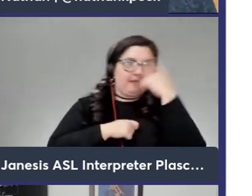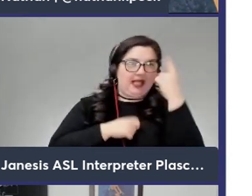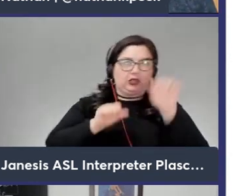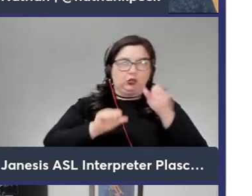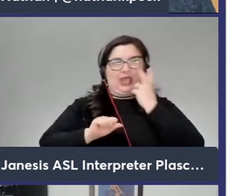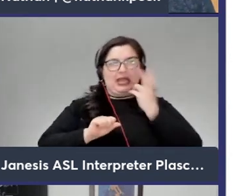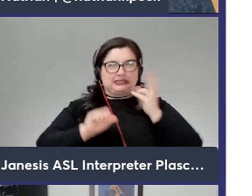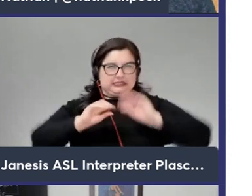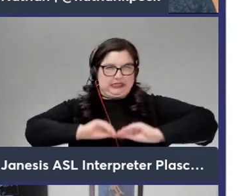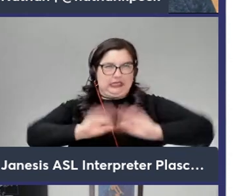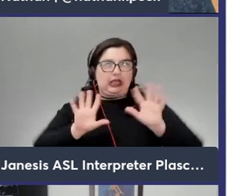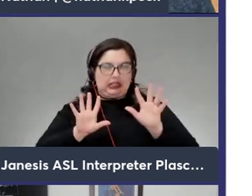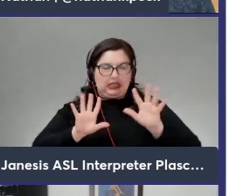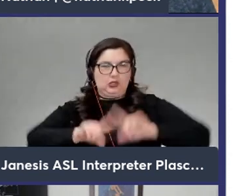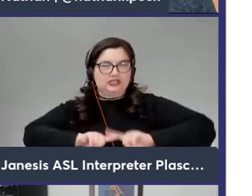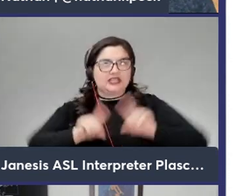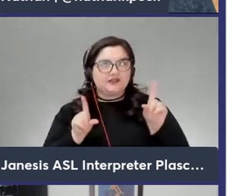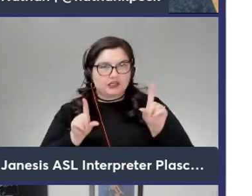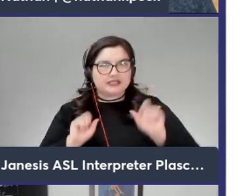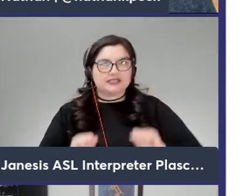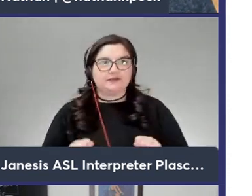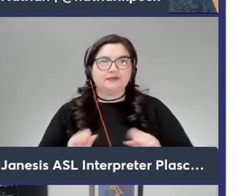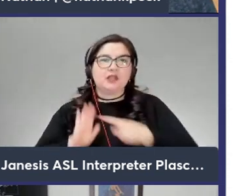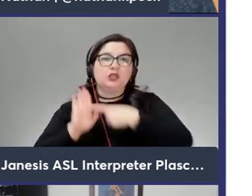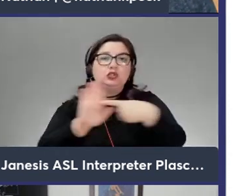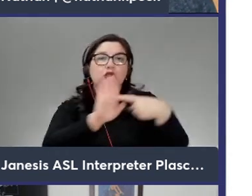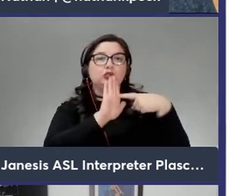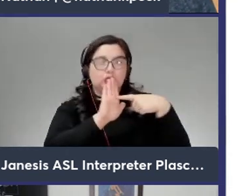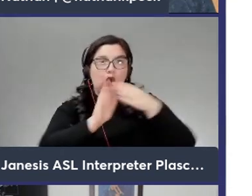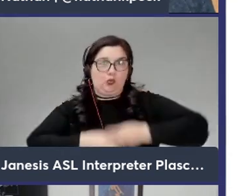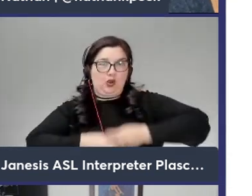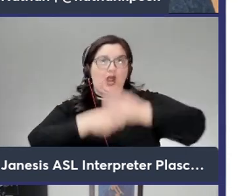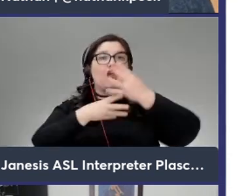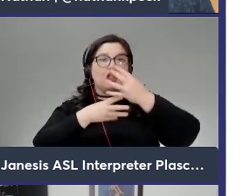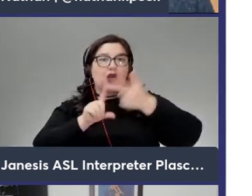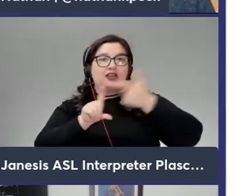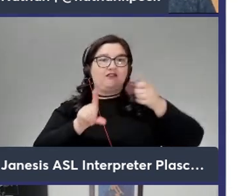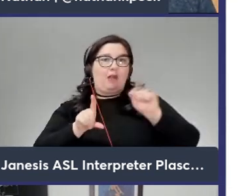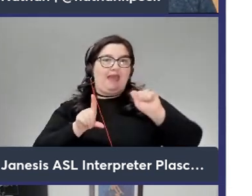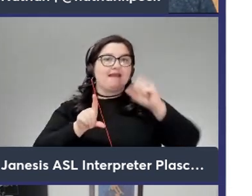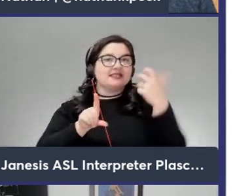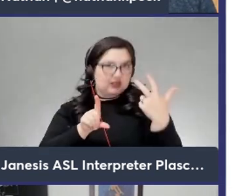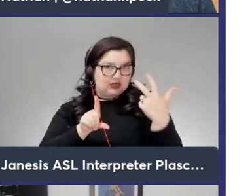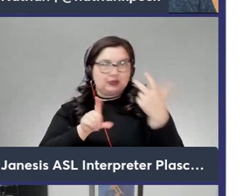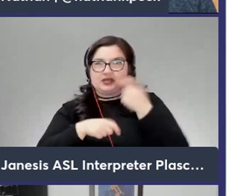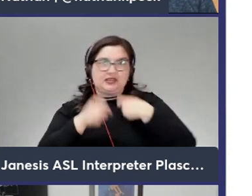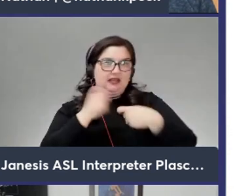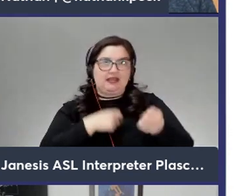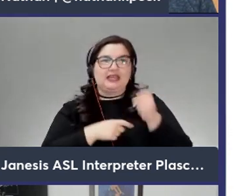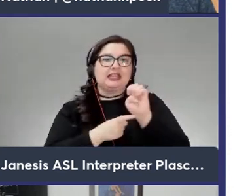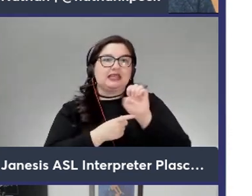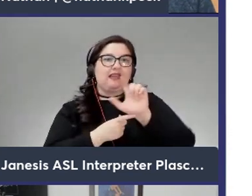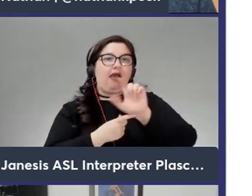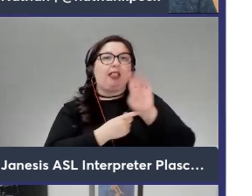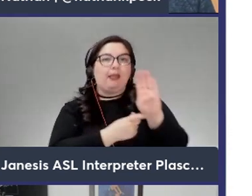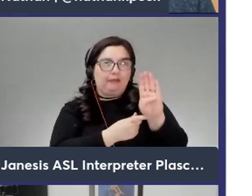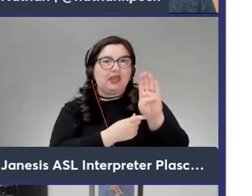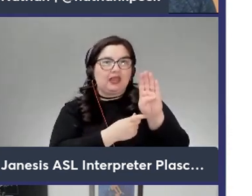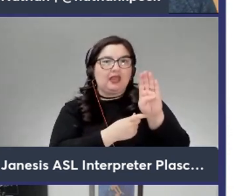and also to show you that we are indeed loading this content off of S3, rather than the ELB Origin. But what I can tell you is that both